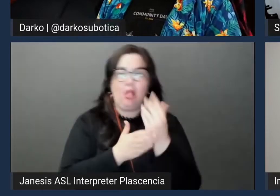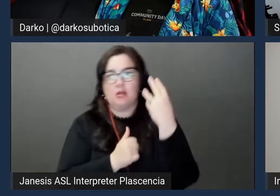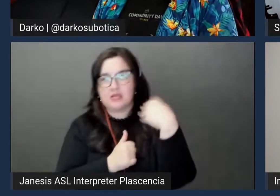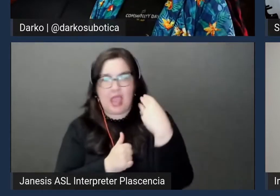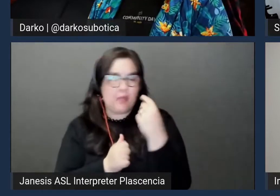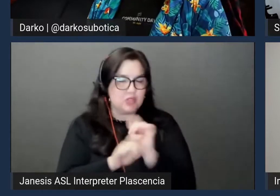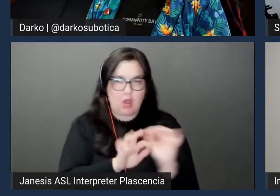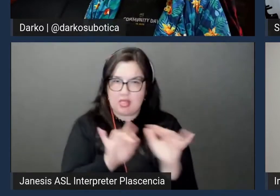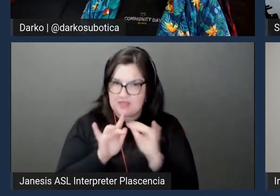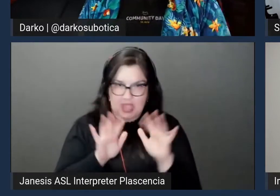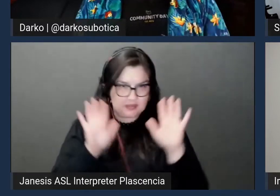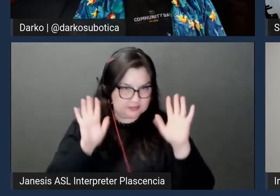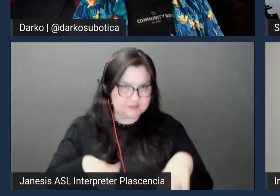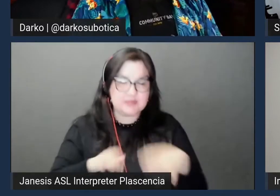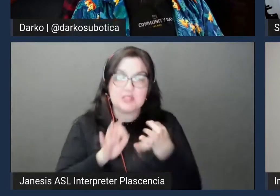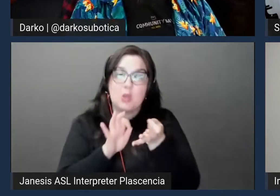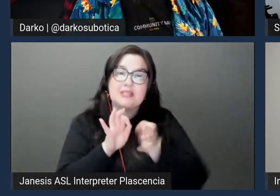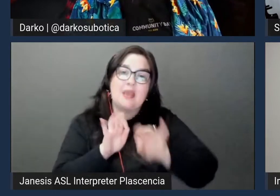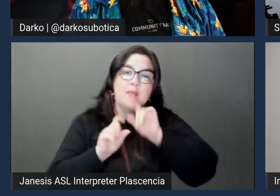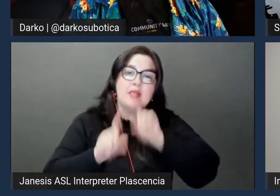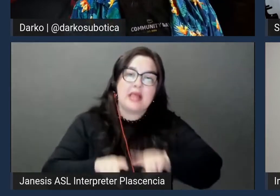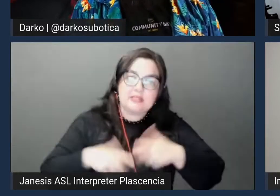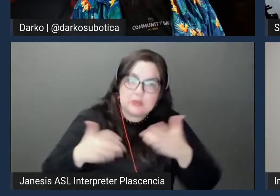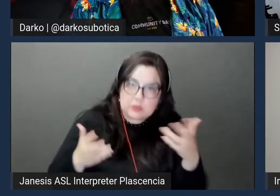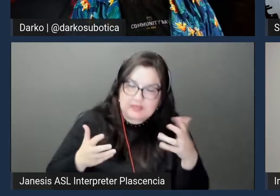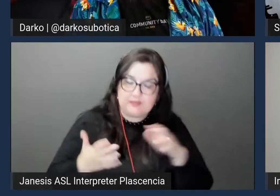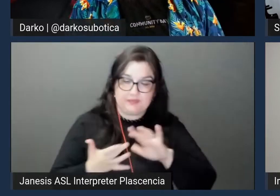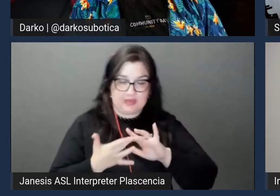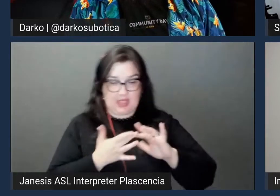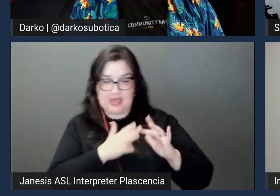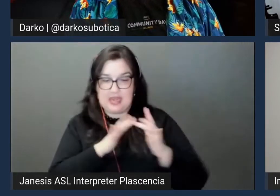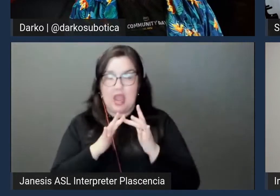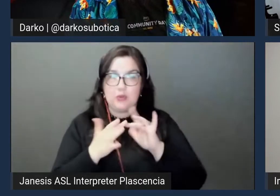So the simple answer here is, from a networking and network security standpoint,